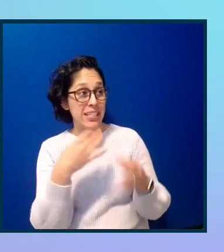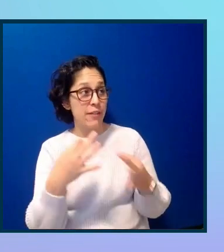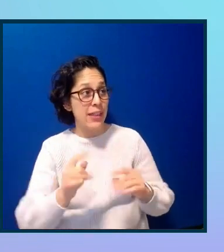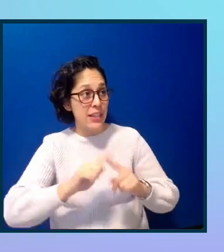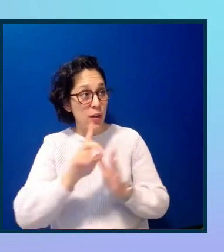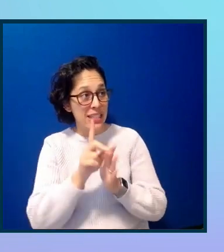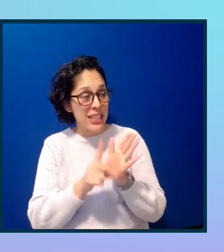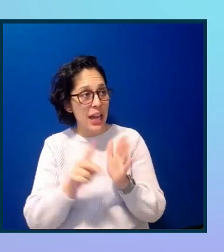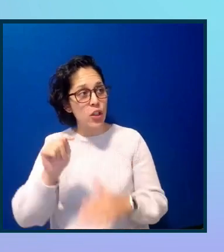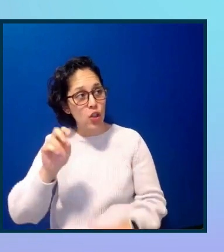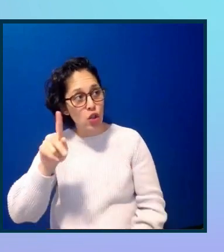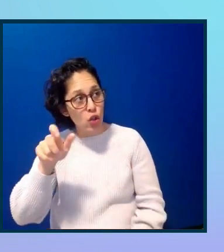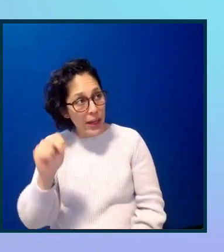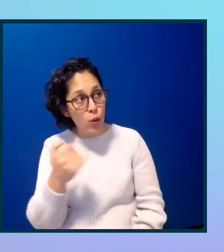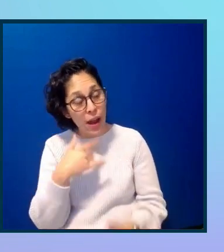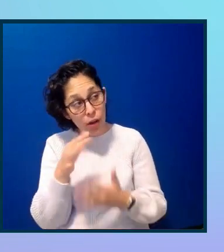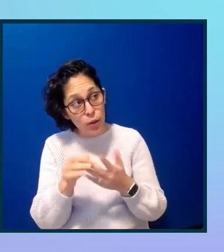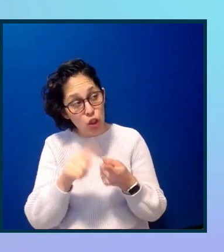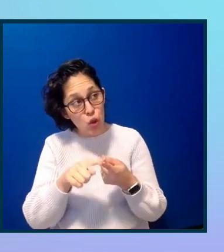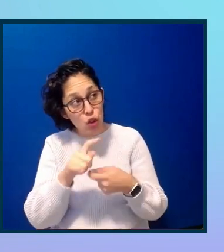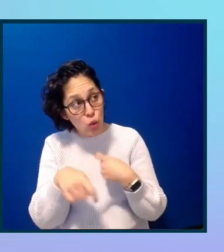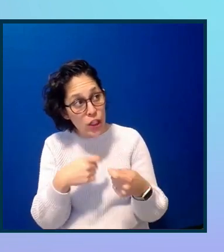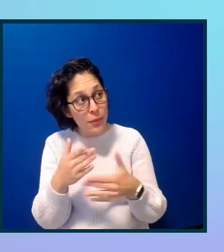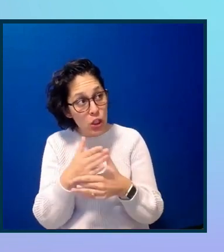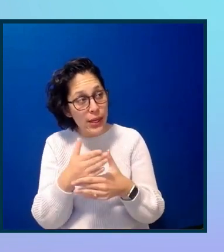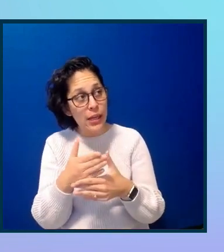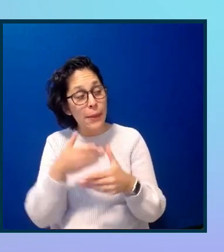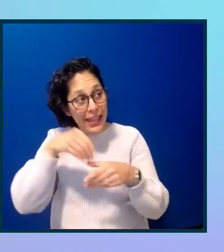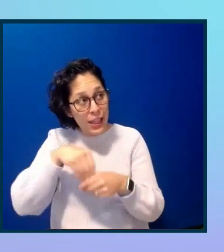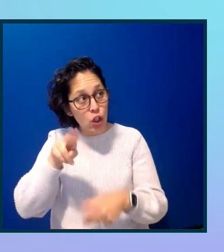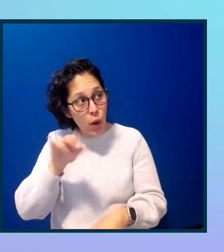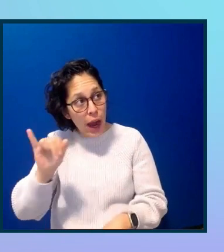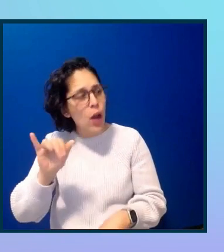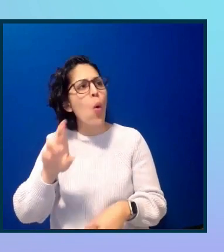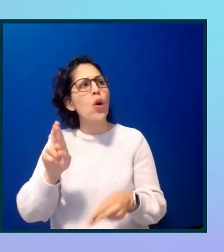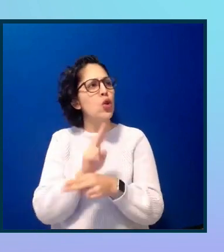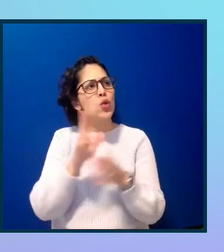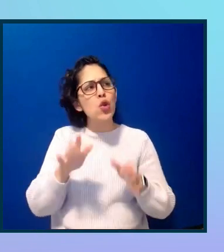is there an option to switch between them in the UI or would users have to be using assistive technology?"